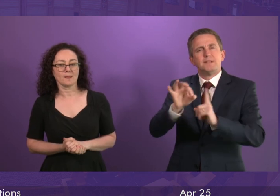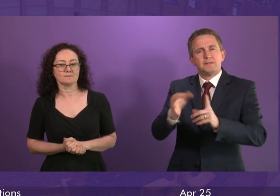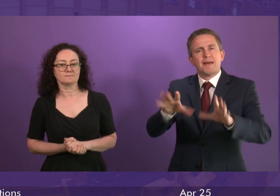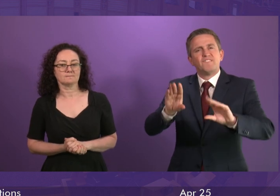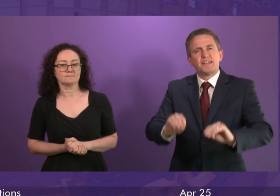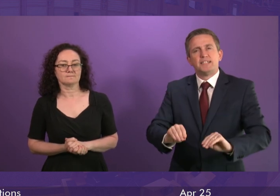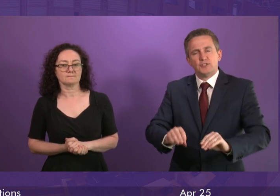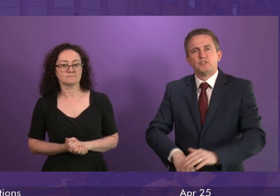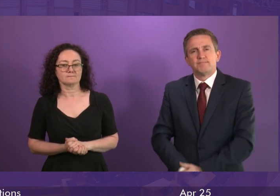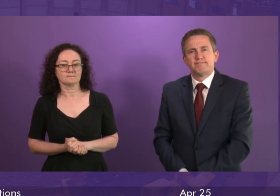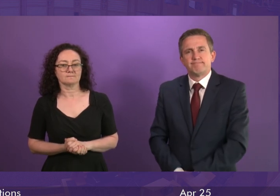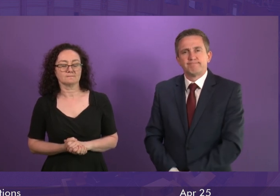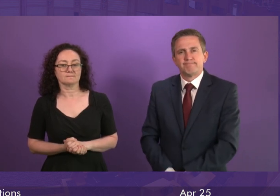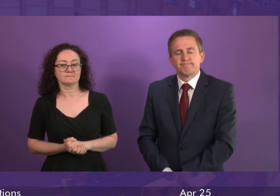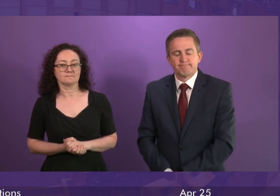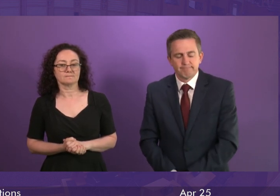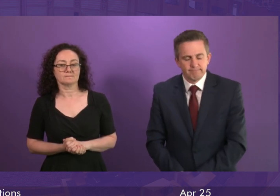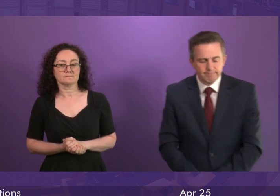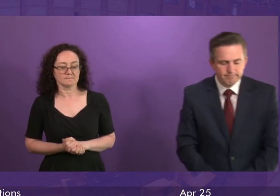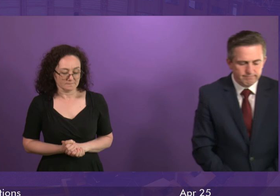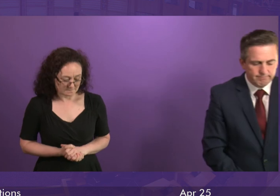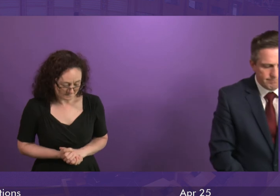time. We will move on shortly to a members’ business debate in the name of Bill Kidd,